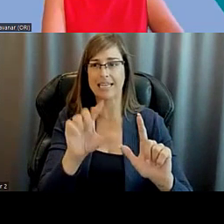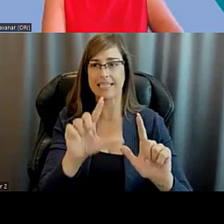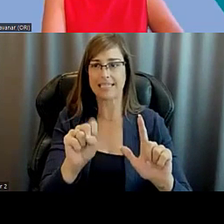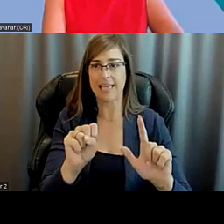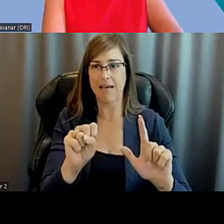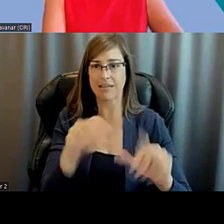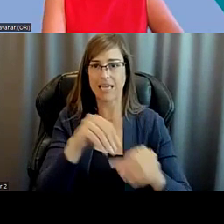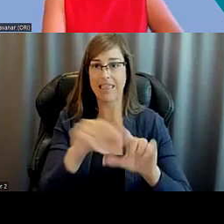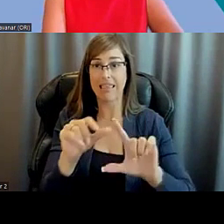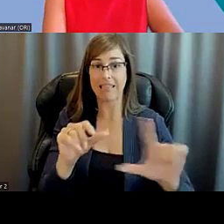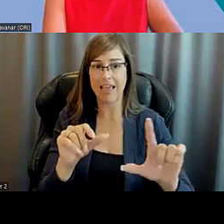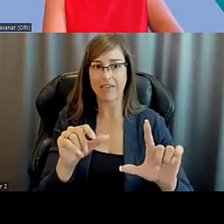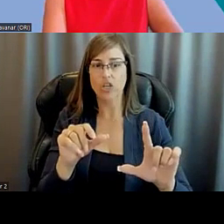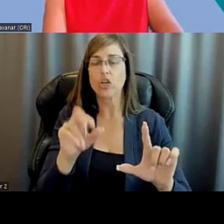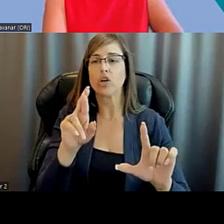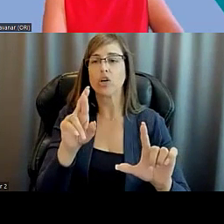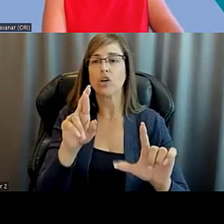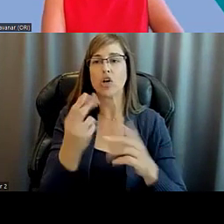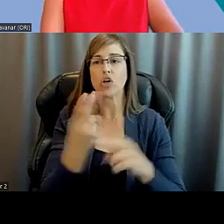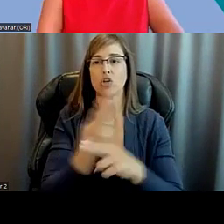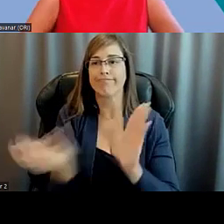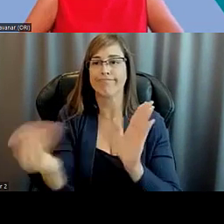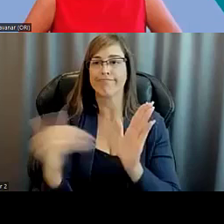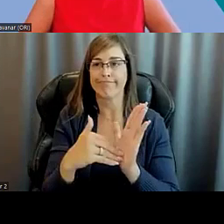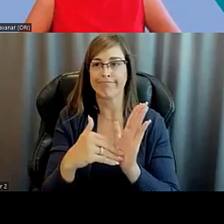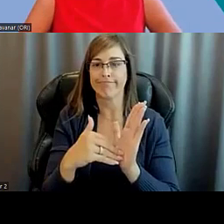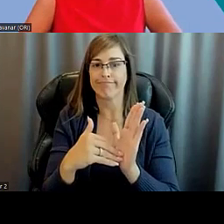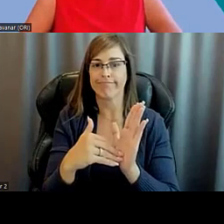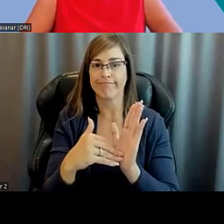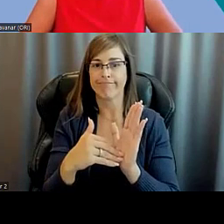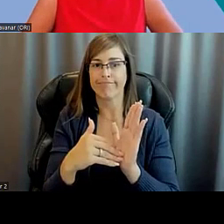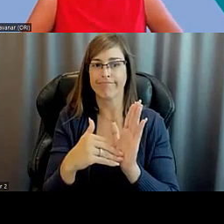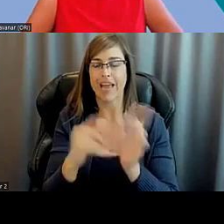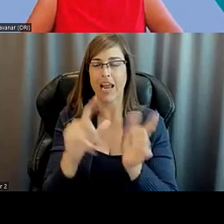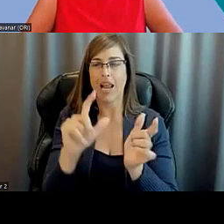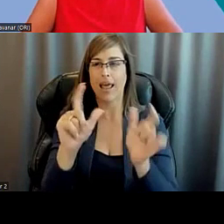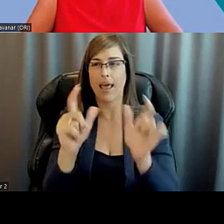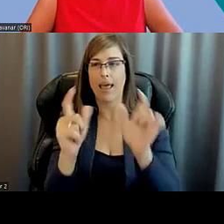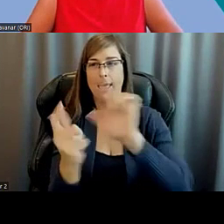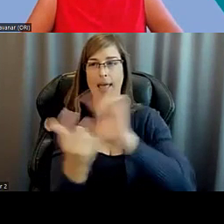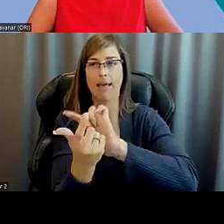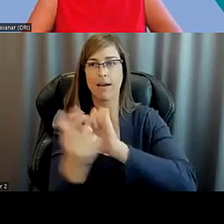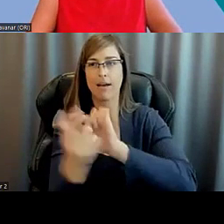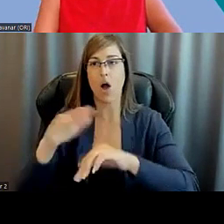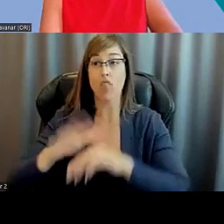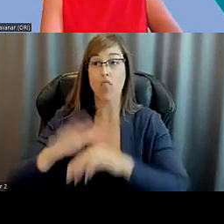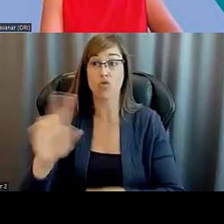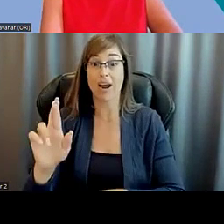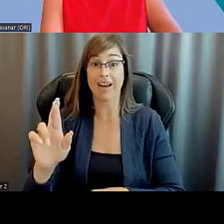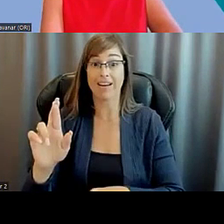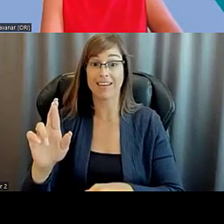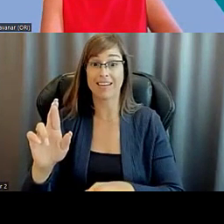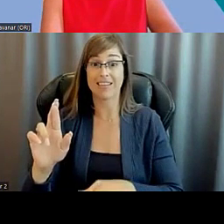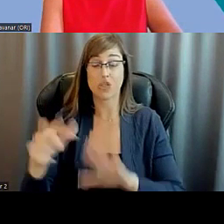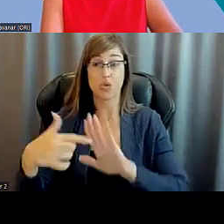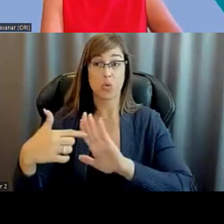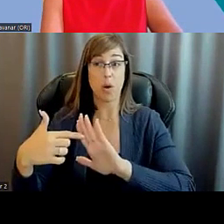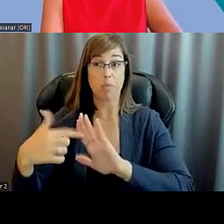have been reused and rearranged on the right to represent a different experiment.